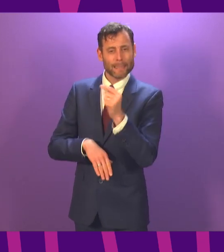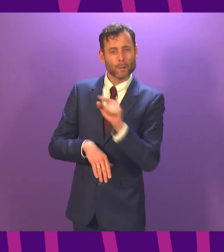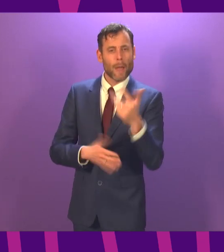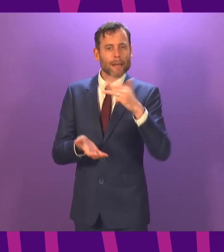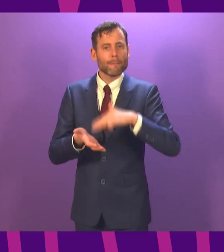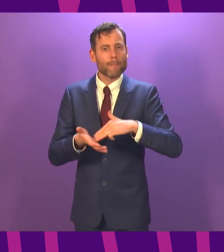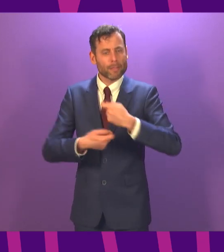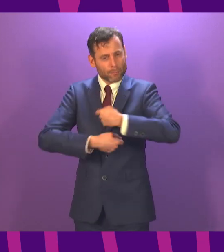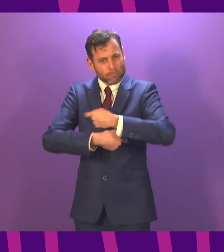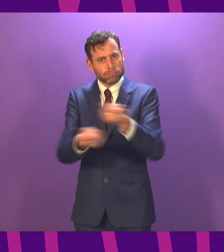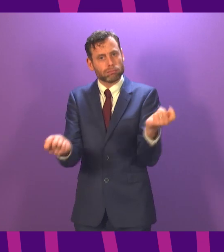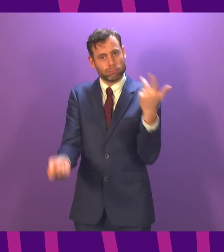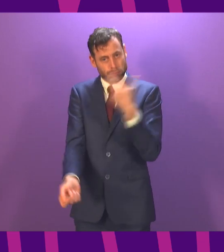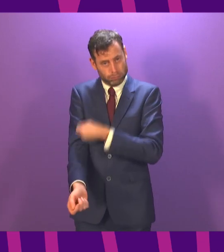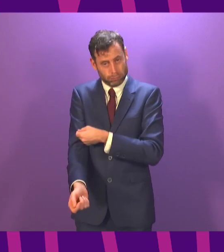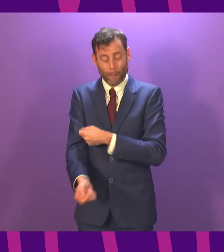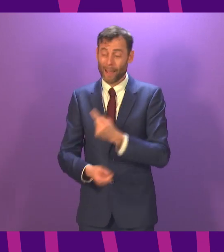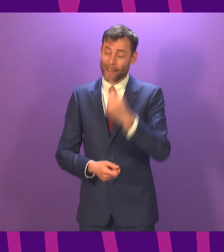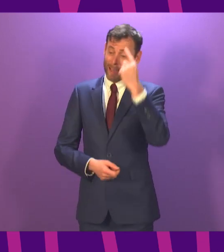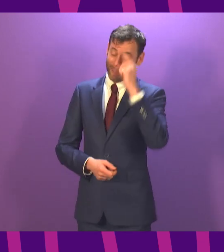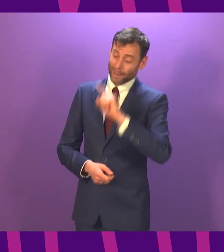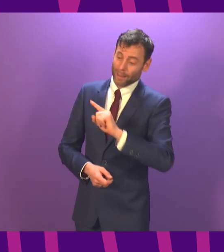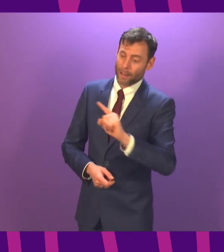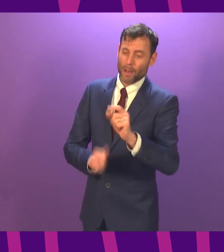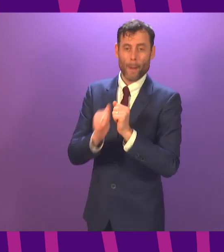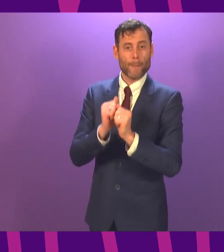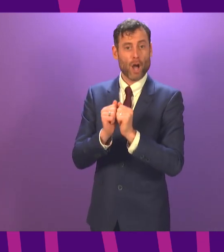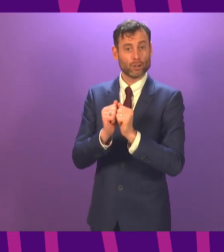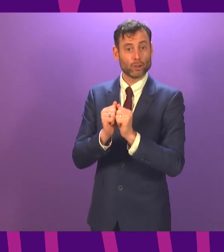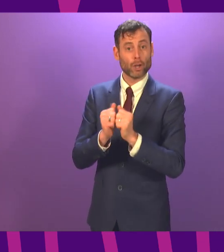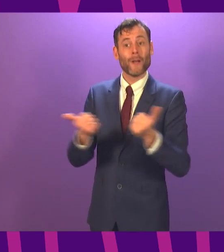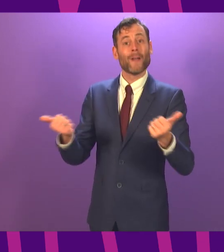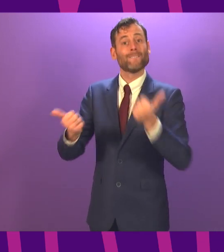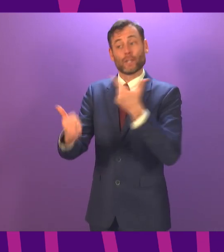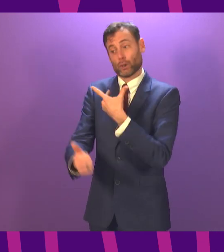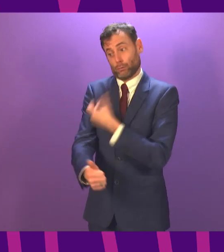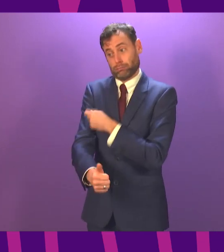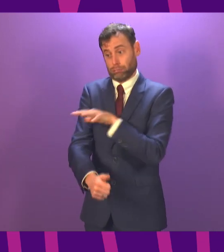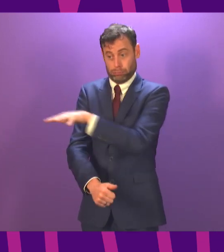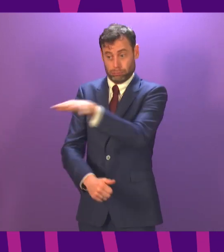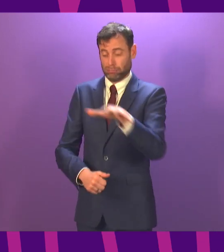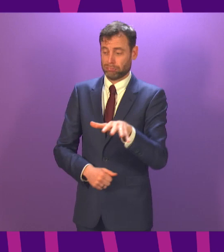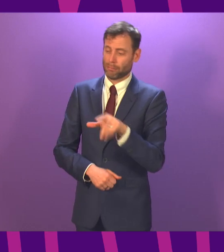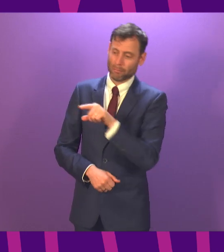by the end of March only people over 65 and those who have specified conditions will have